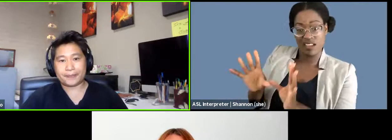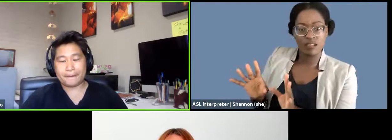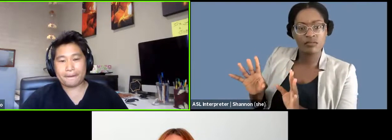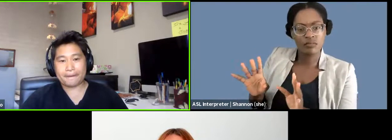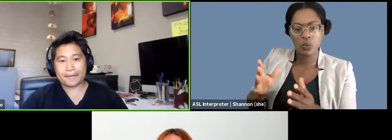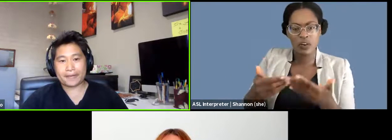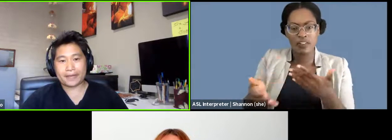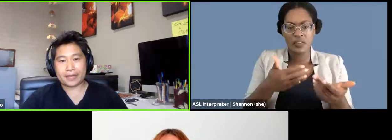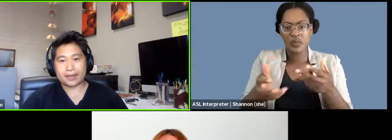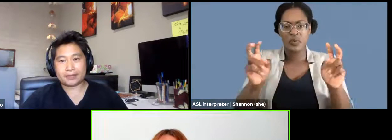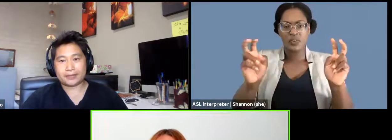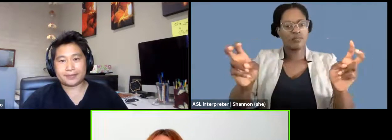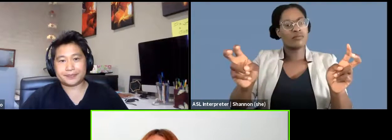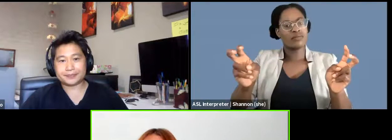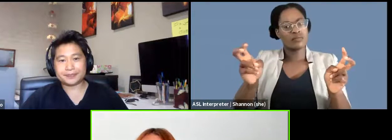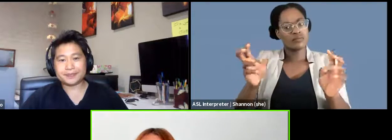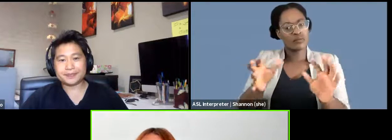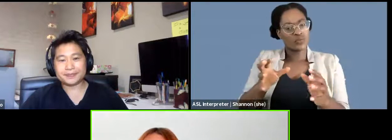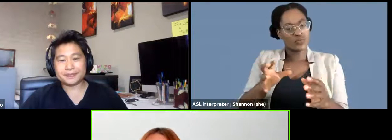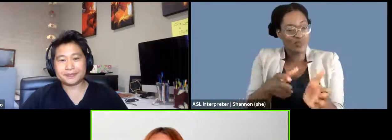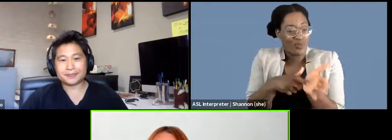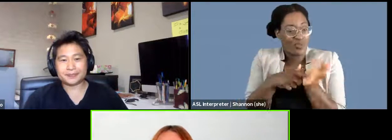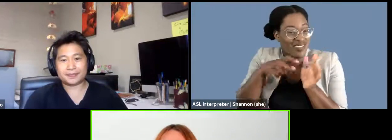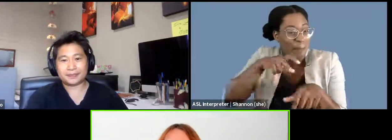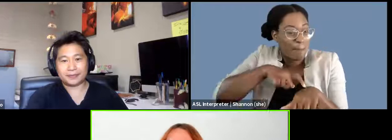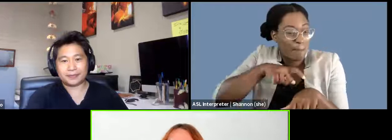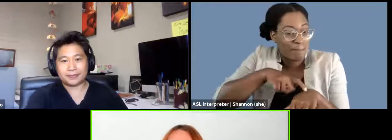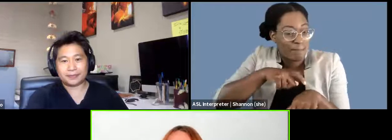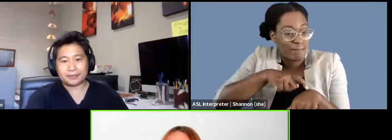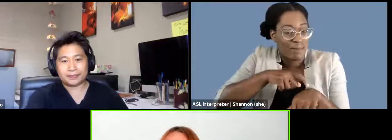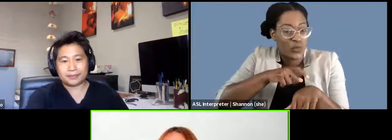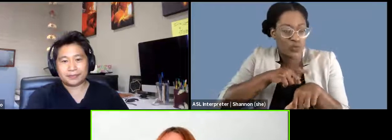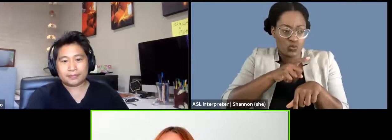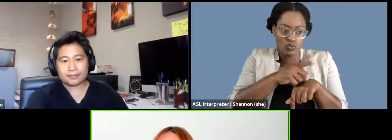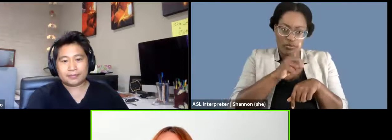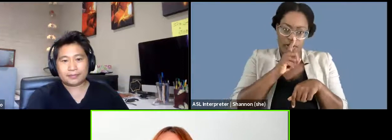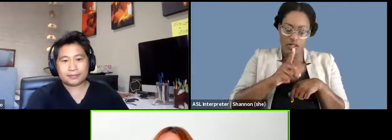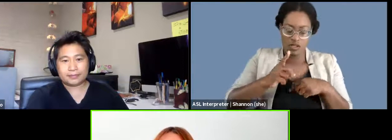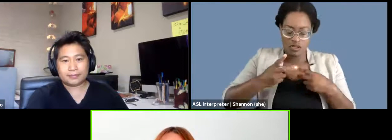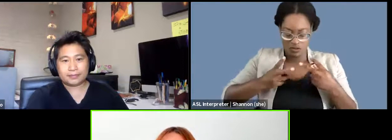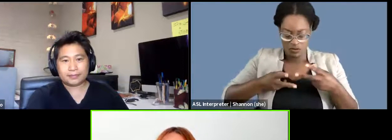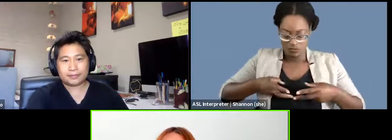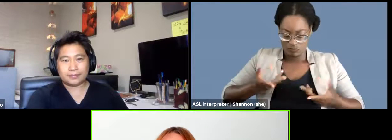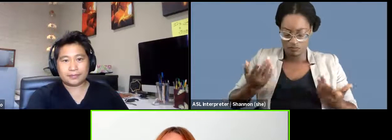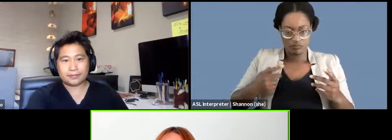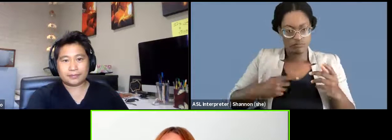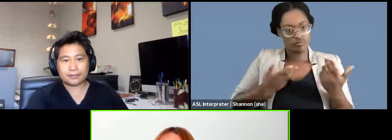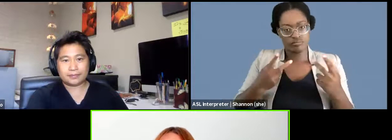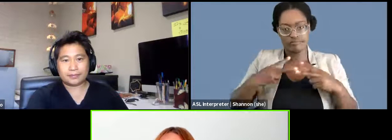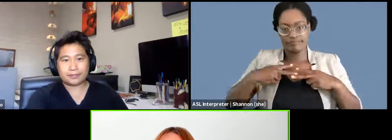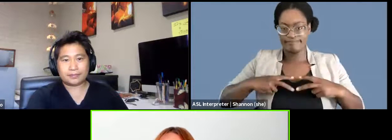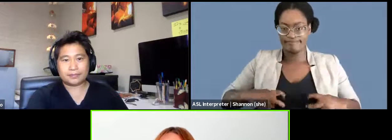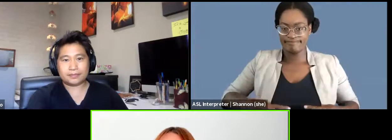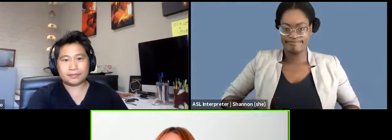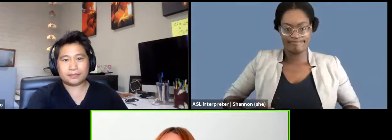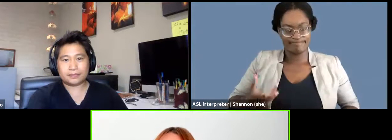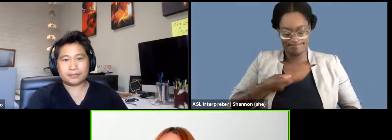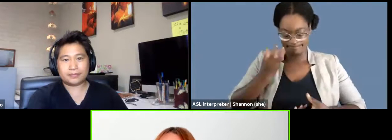Awesome. I think the training and helping people to